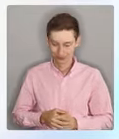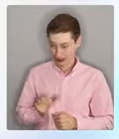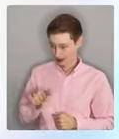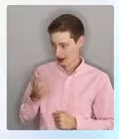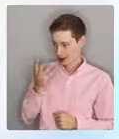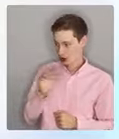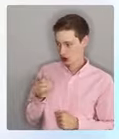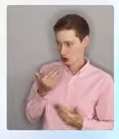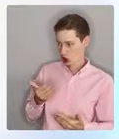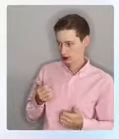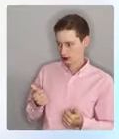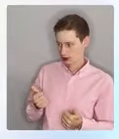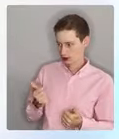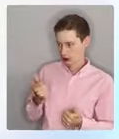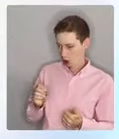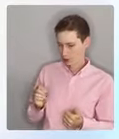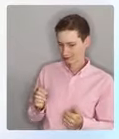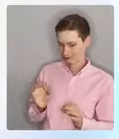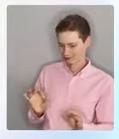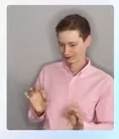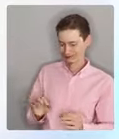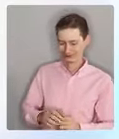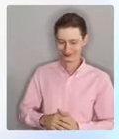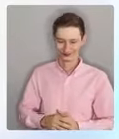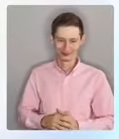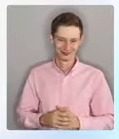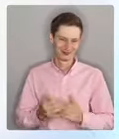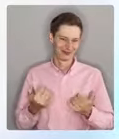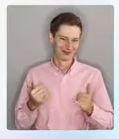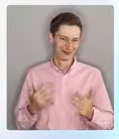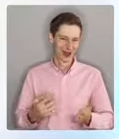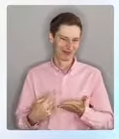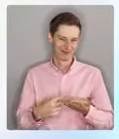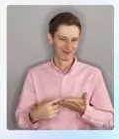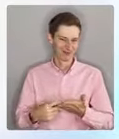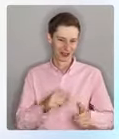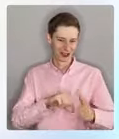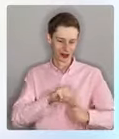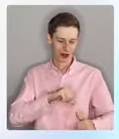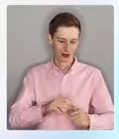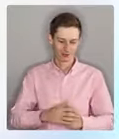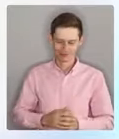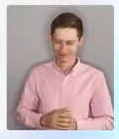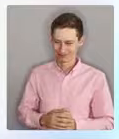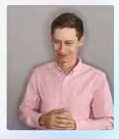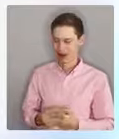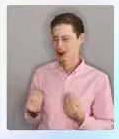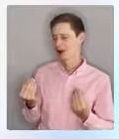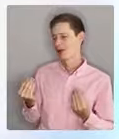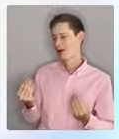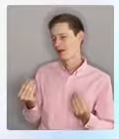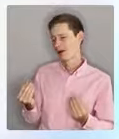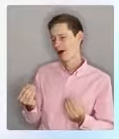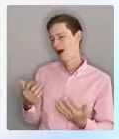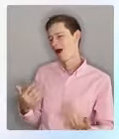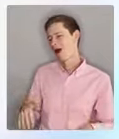That might be it. - That looks good. [Player] Go. [Player] Oh, come on. Come on!